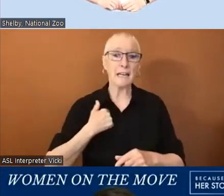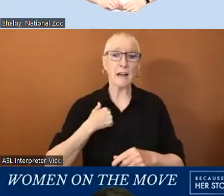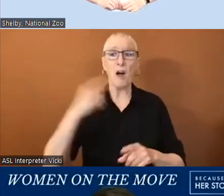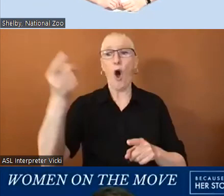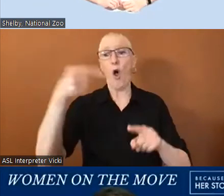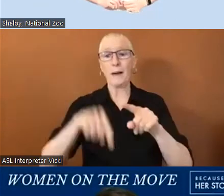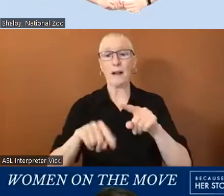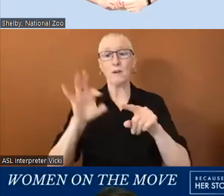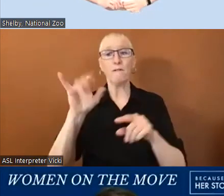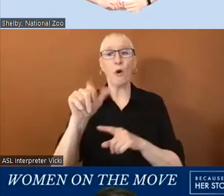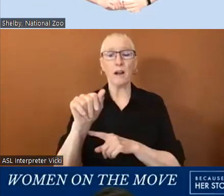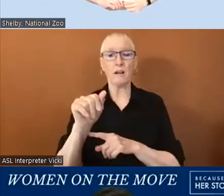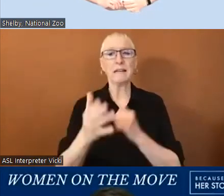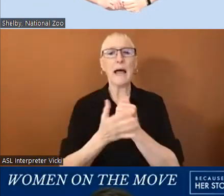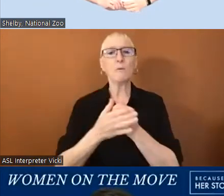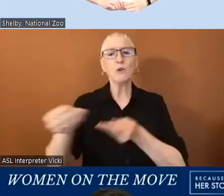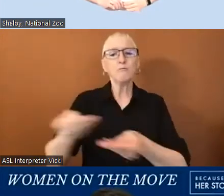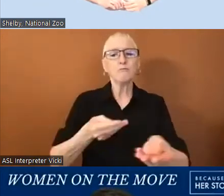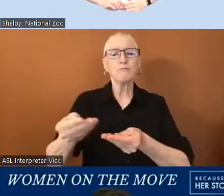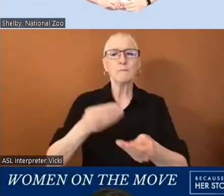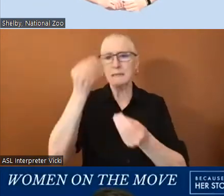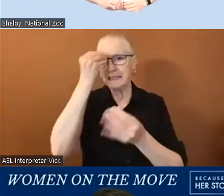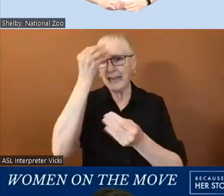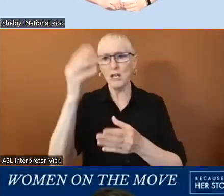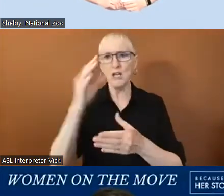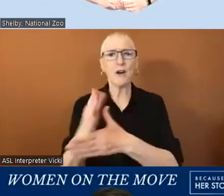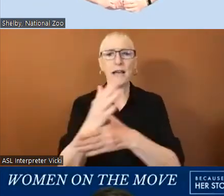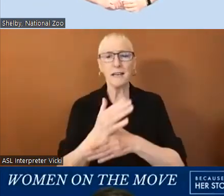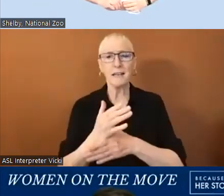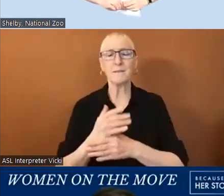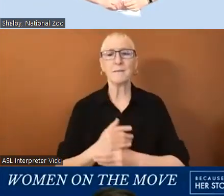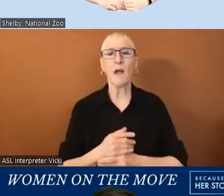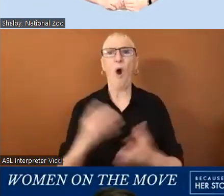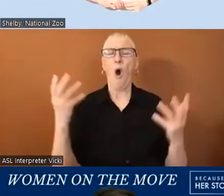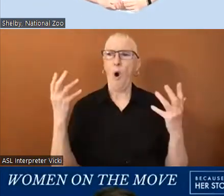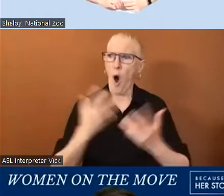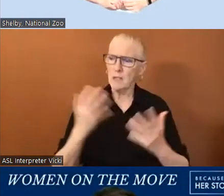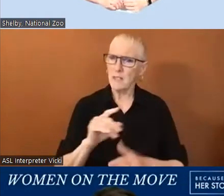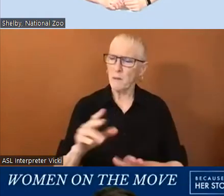to help facilitate data sharing. >>Shelby: Wow, that's awesome. That's such a huge area and that sounds